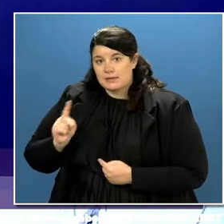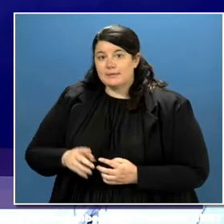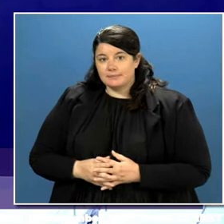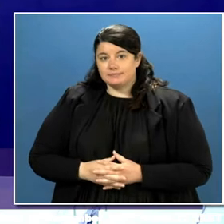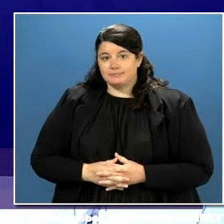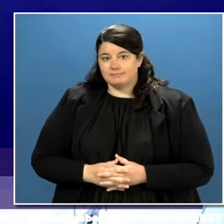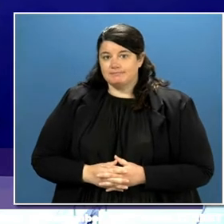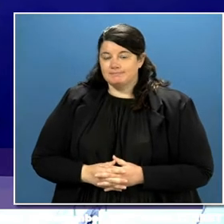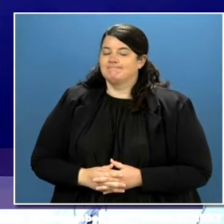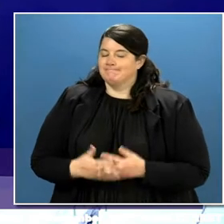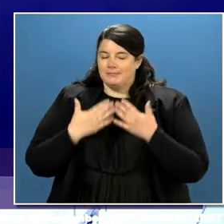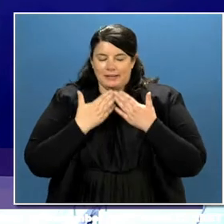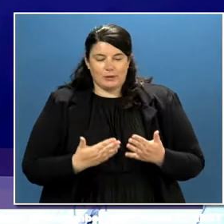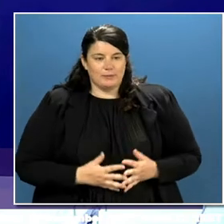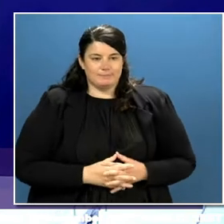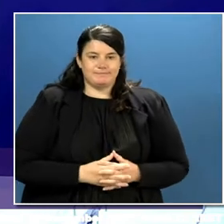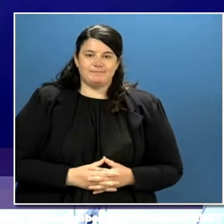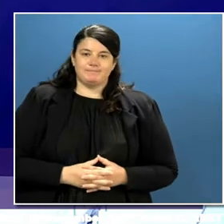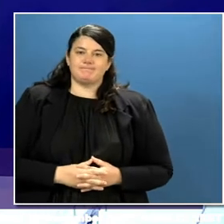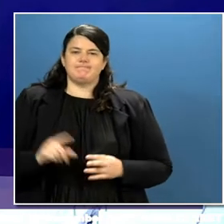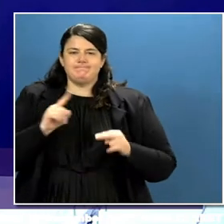Thank you very much, Chair. Thank you, Dr Gauntlett.